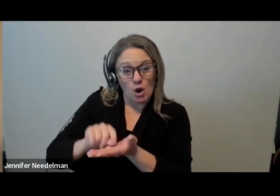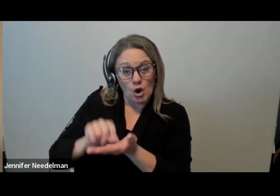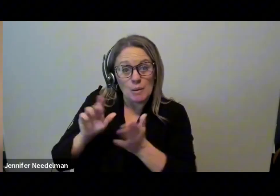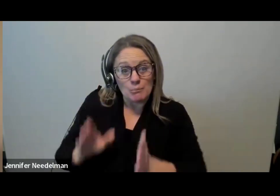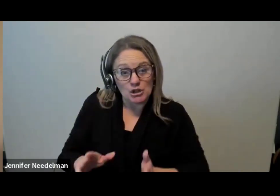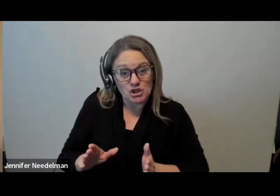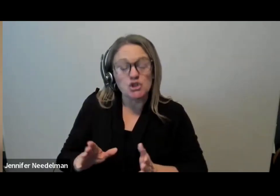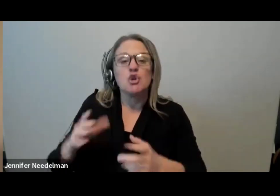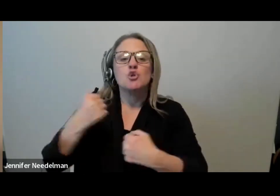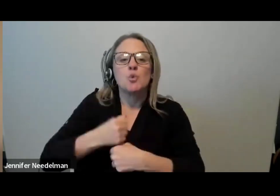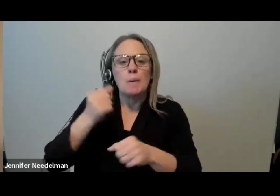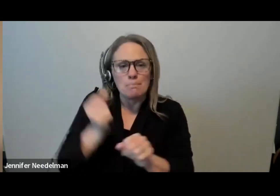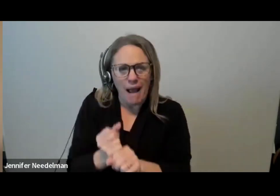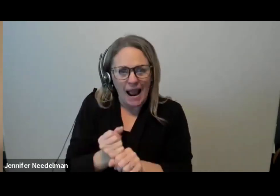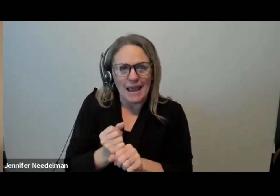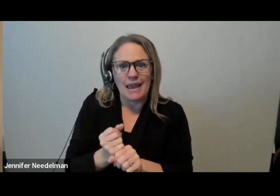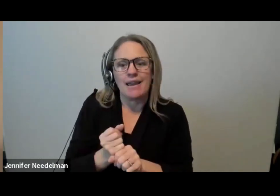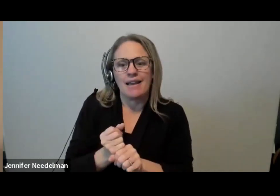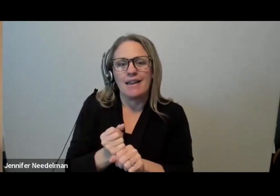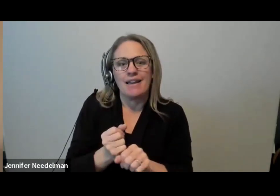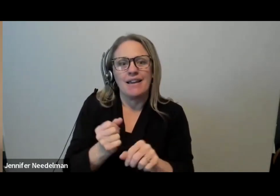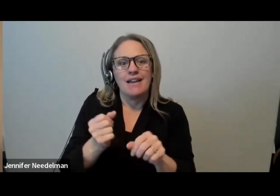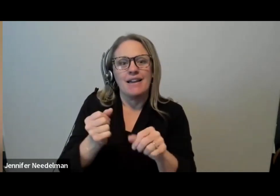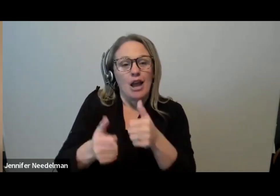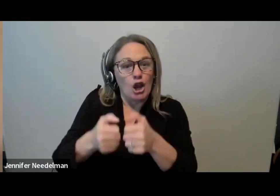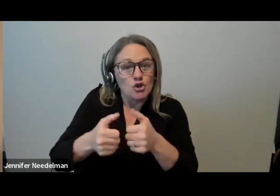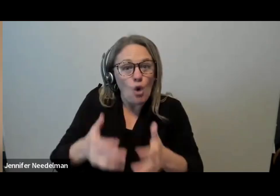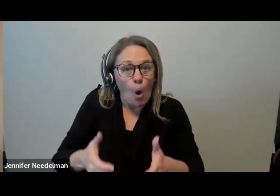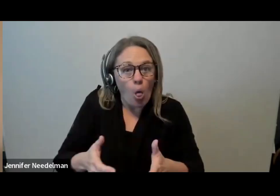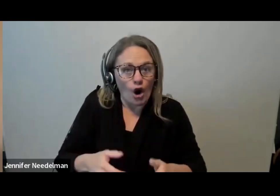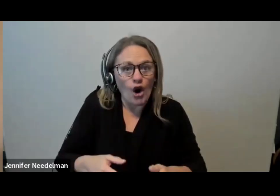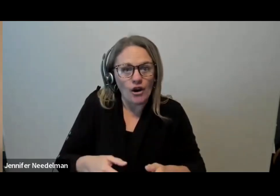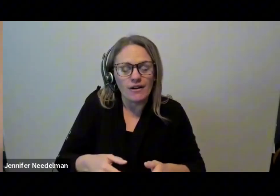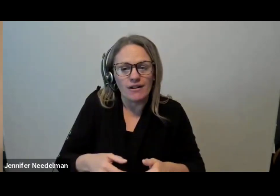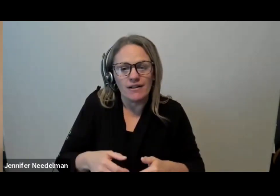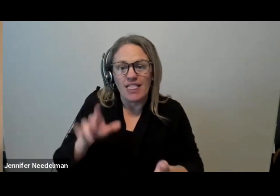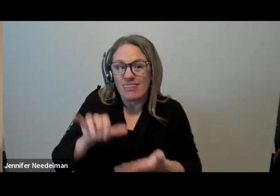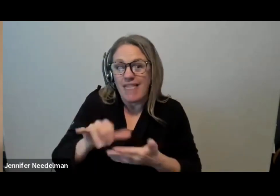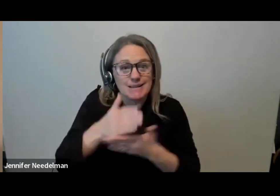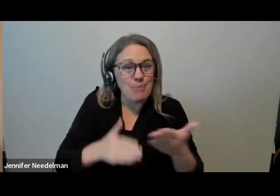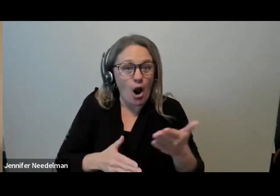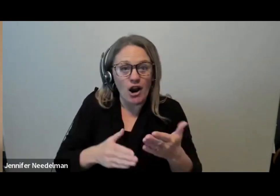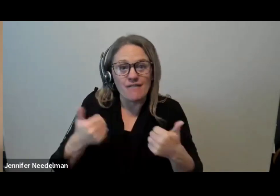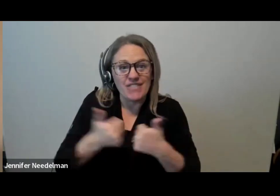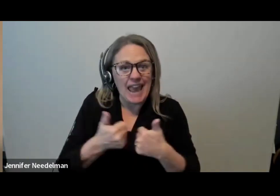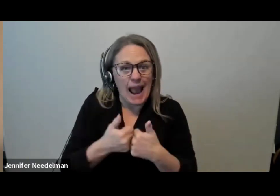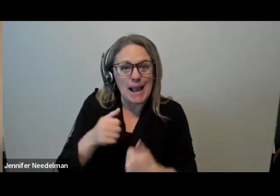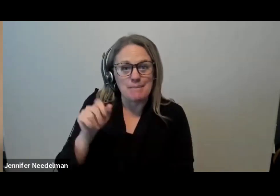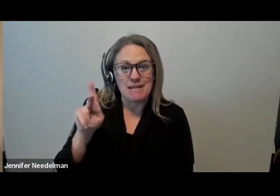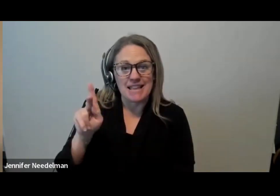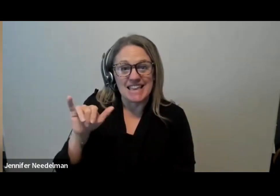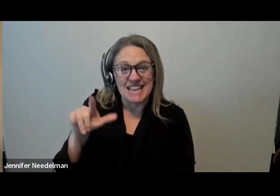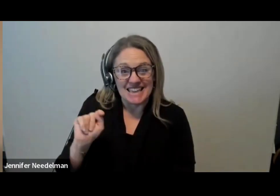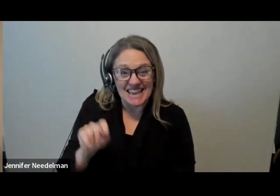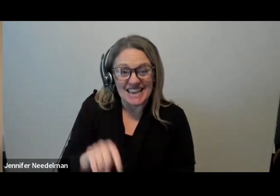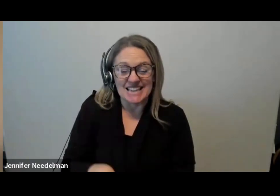controllers as part of a file package called the Game Kit. And it basically says, here's where